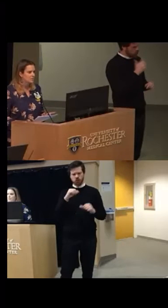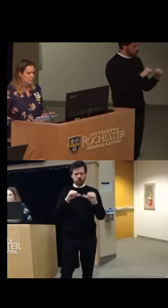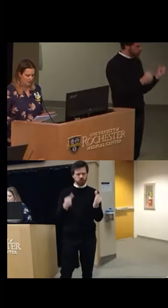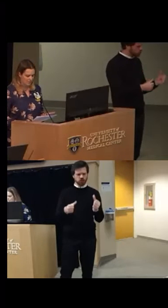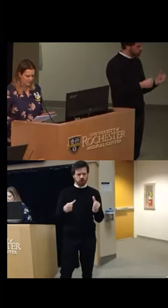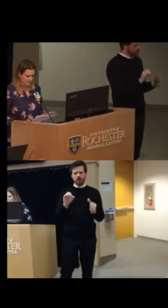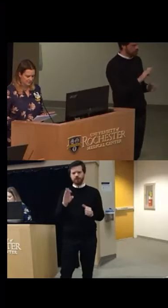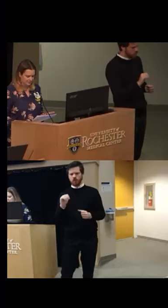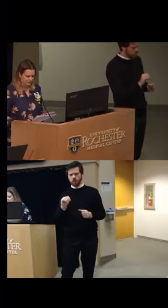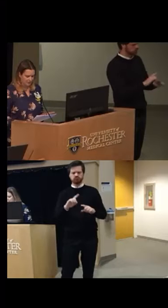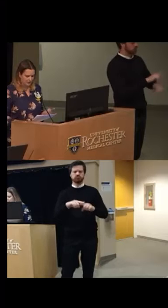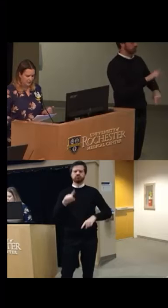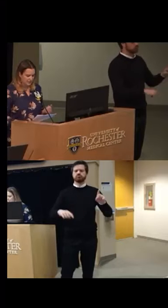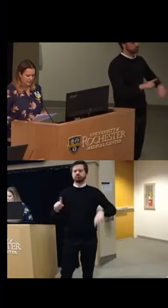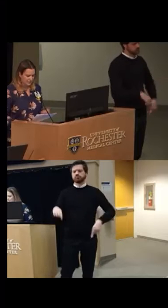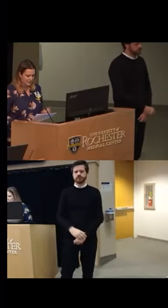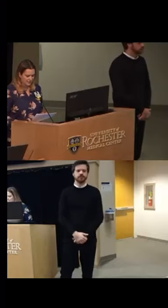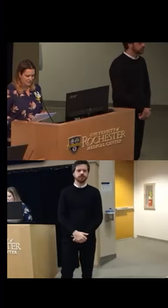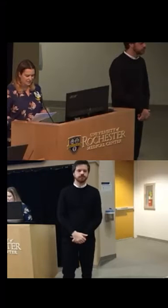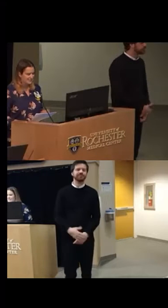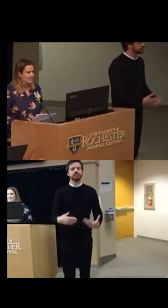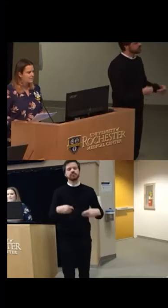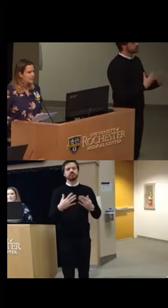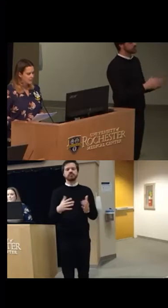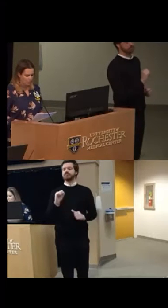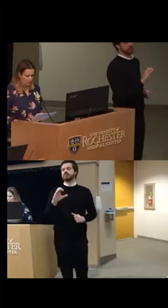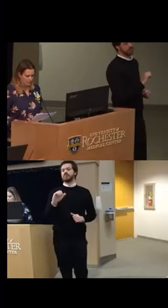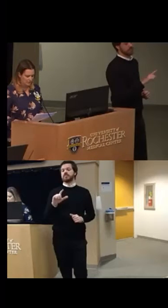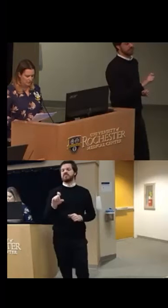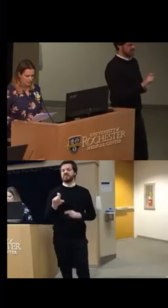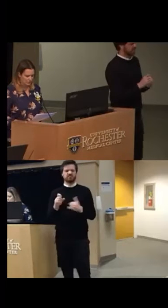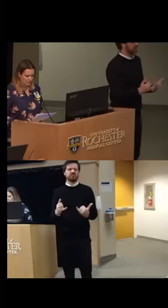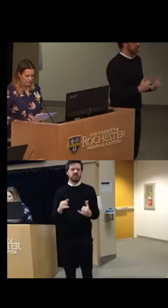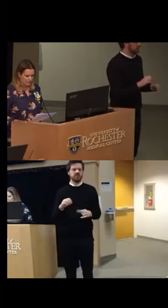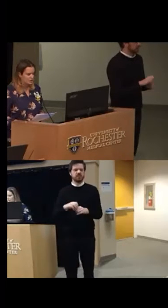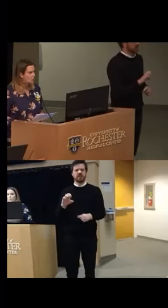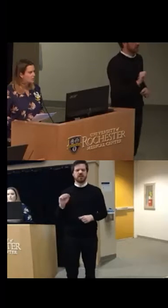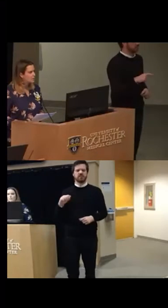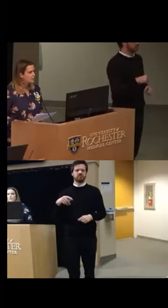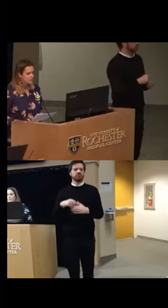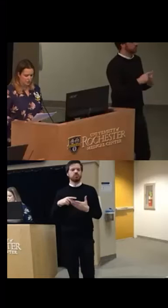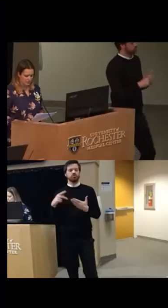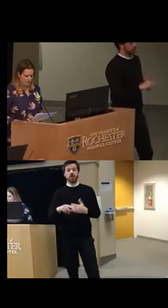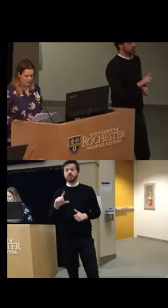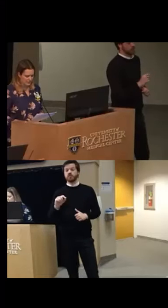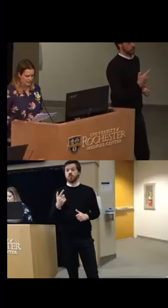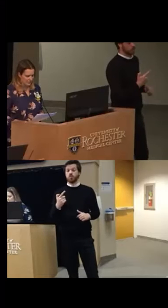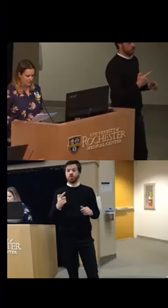the program is to give you a sense of the scale of EAP programs in our country a 2021 survey by the